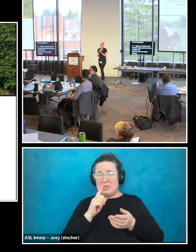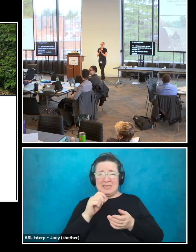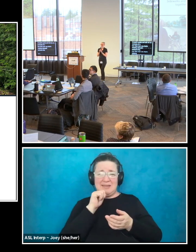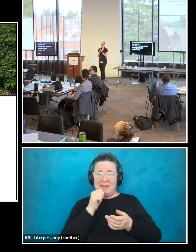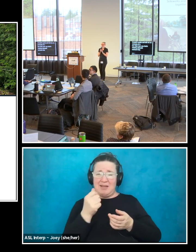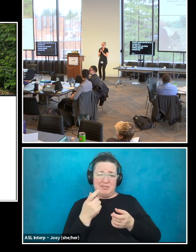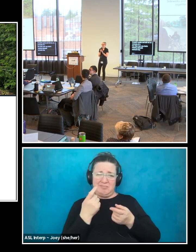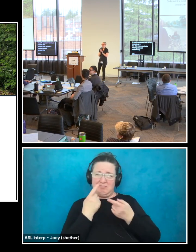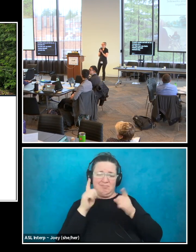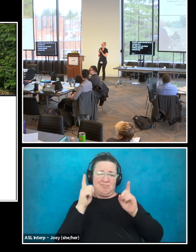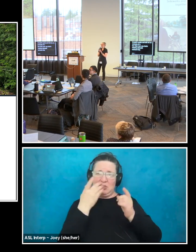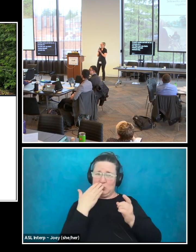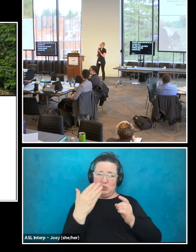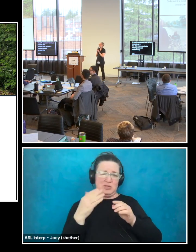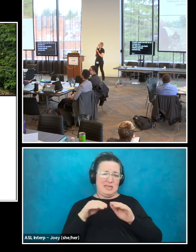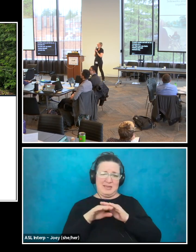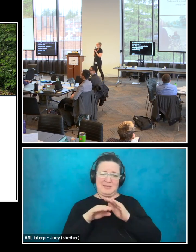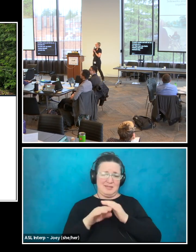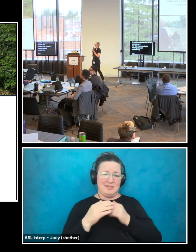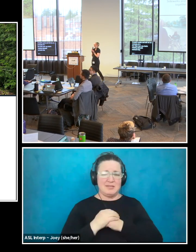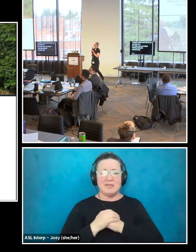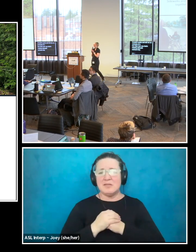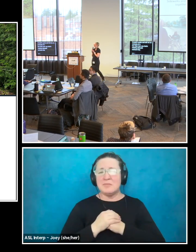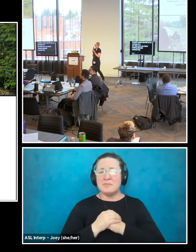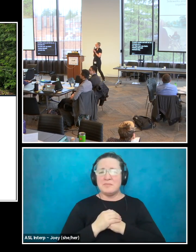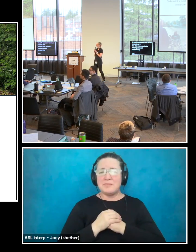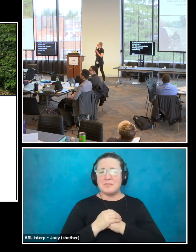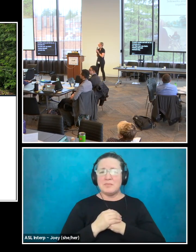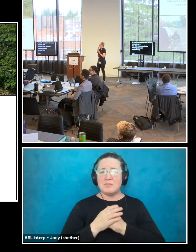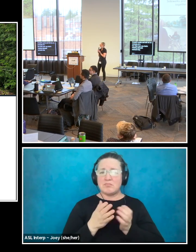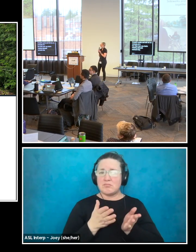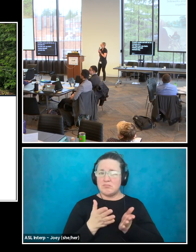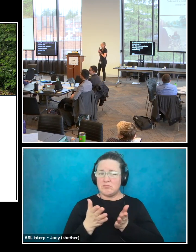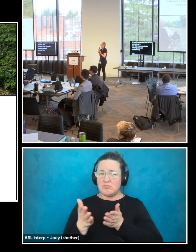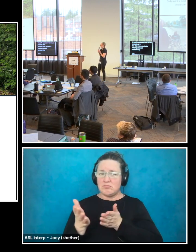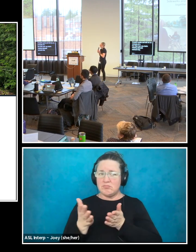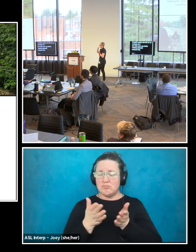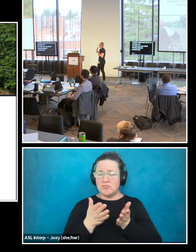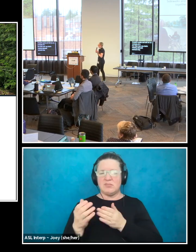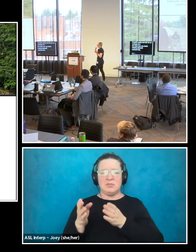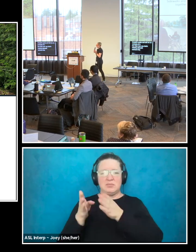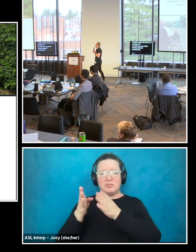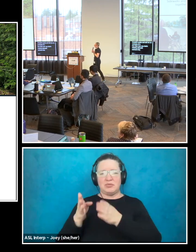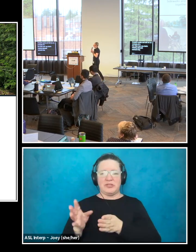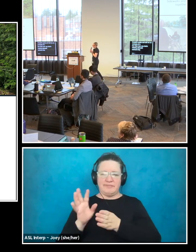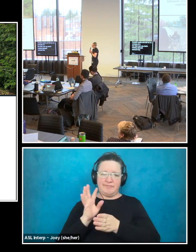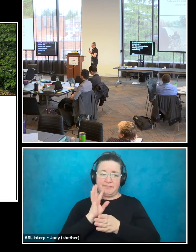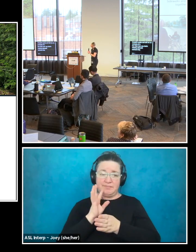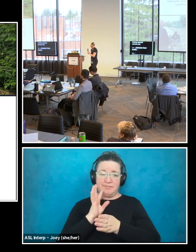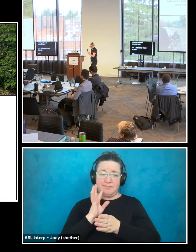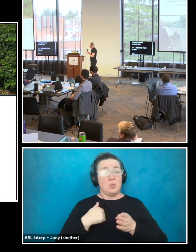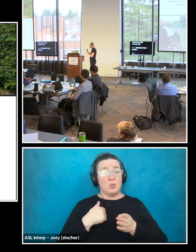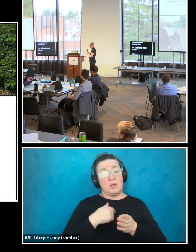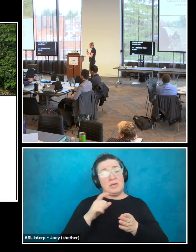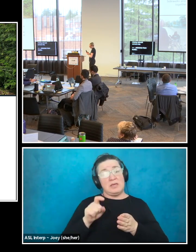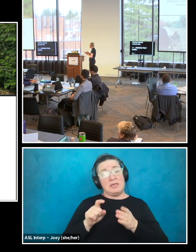we'll go over here. Uh, we need to start thinking about public transportation and sidewalks as going